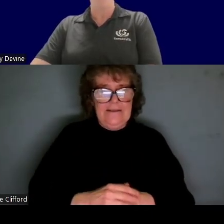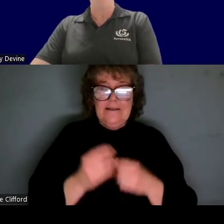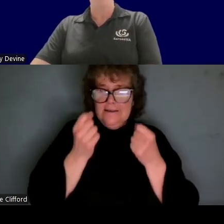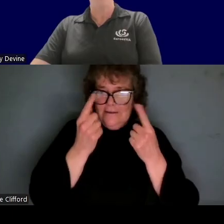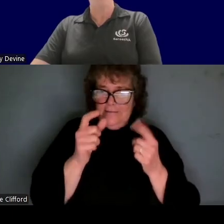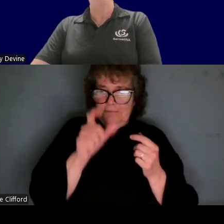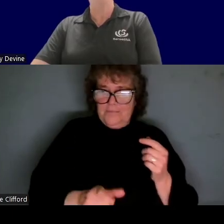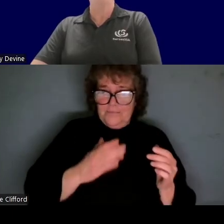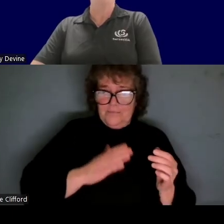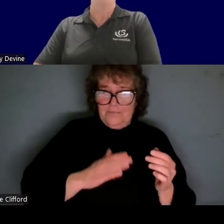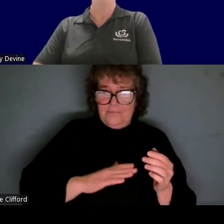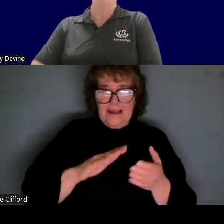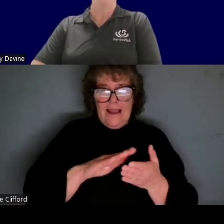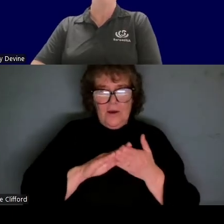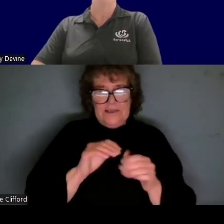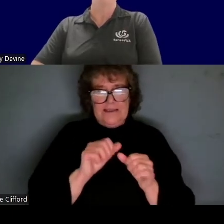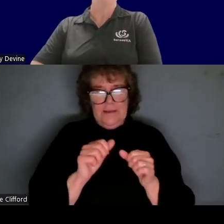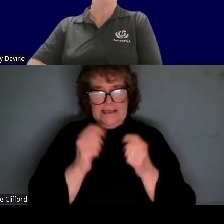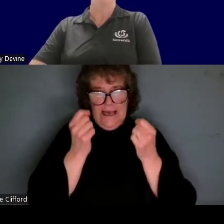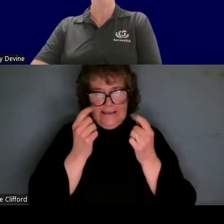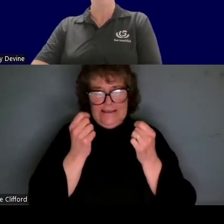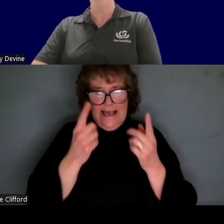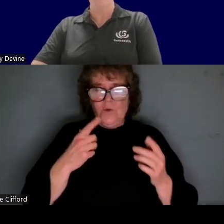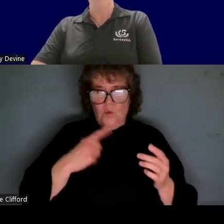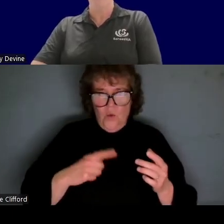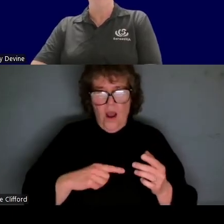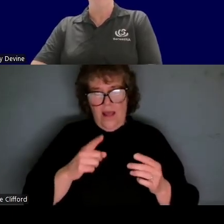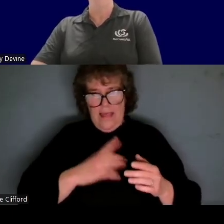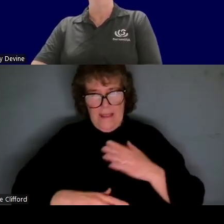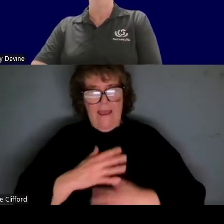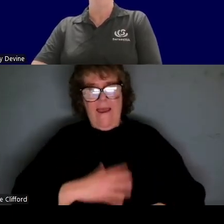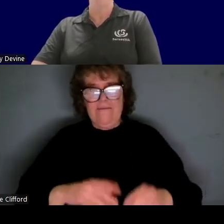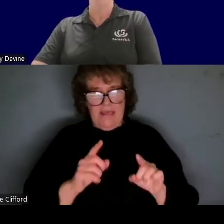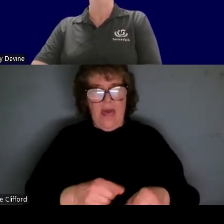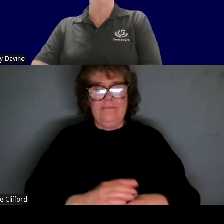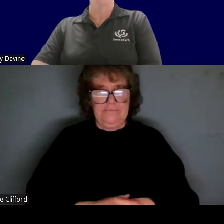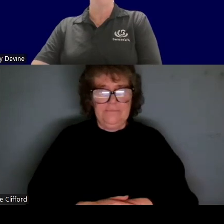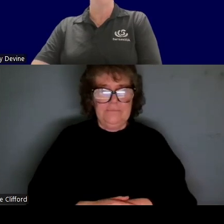the why behind the use of the behaviours that have been developed. Supporting a person to